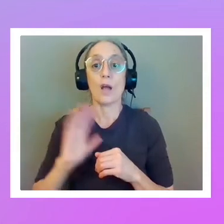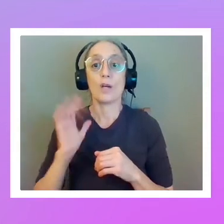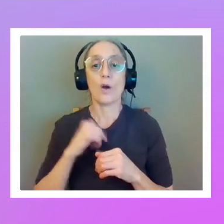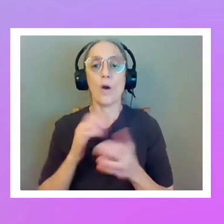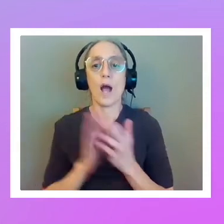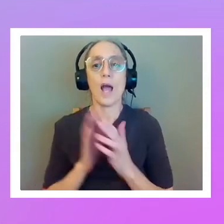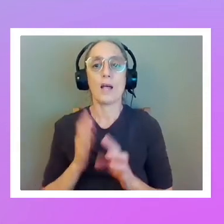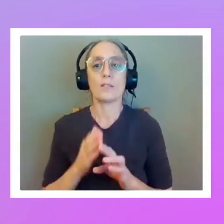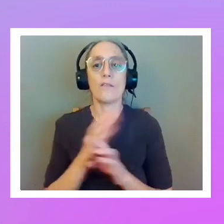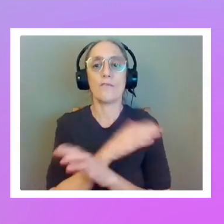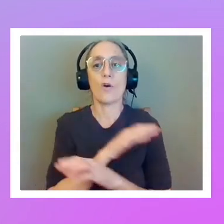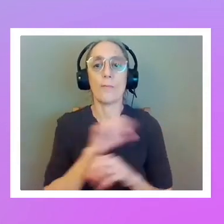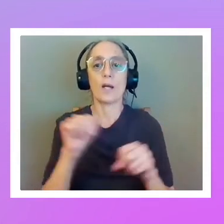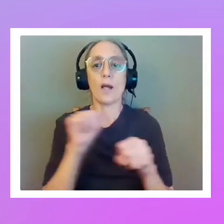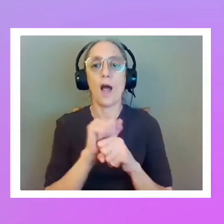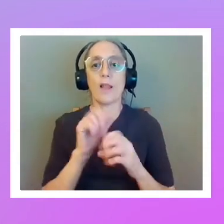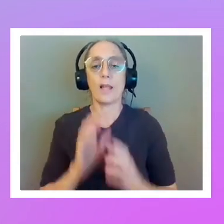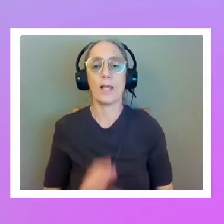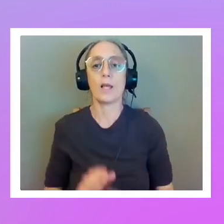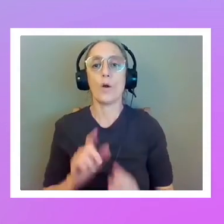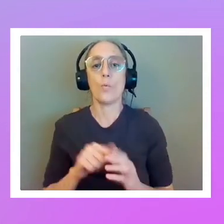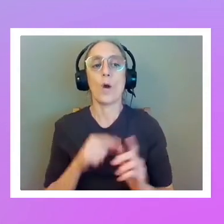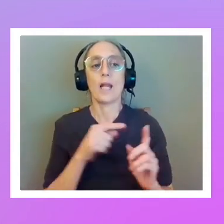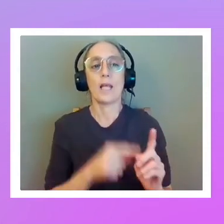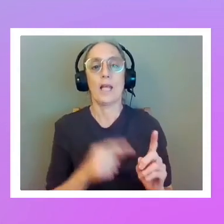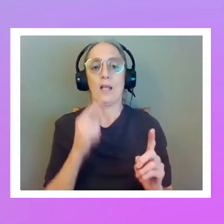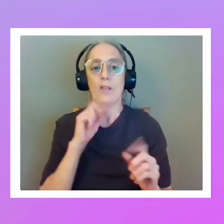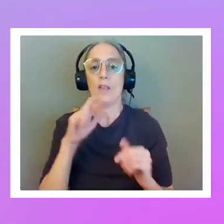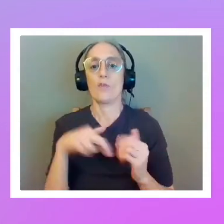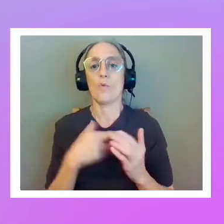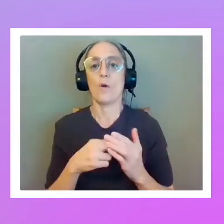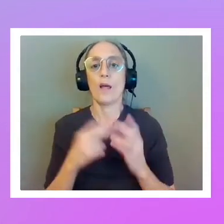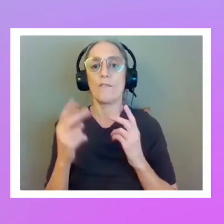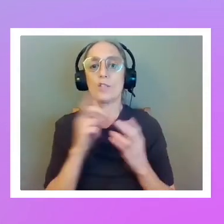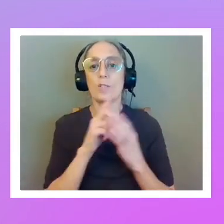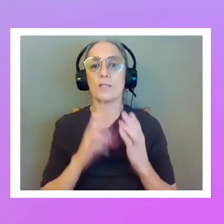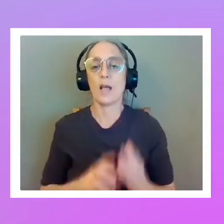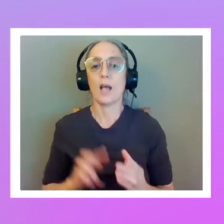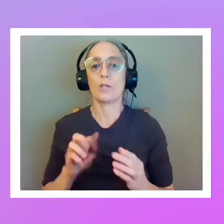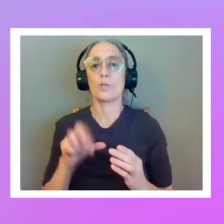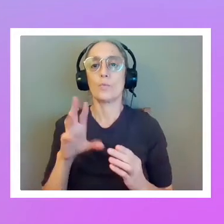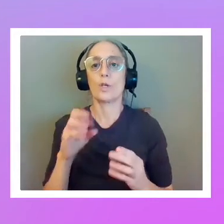what he thought the role of visual designers were in non-visual interfaces